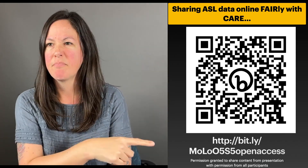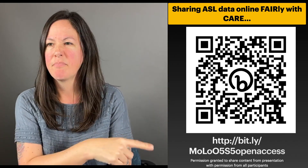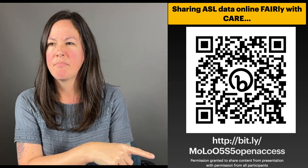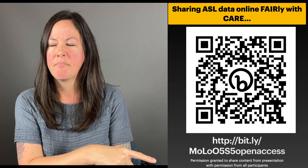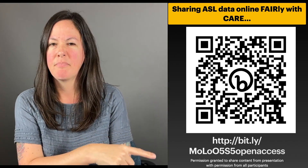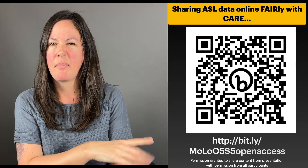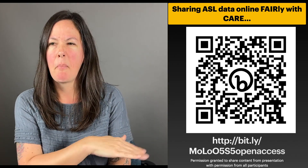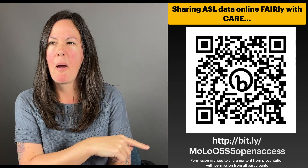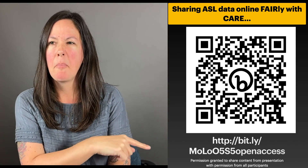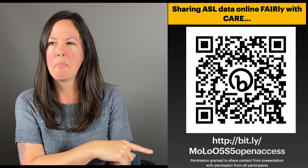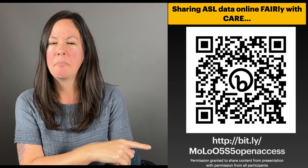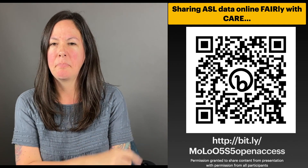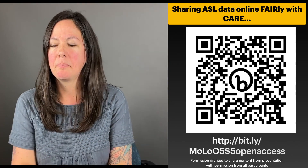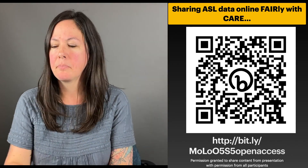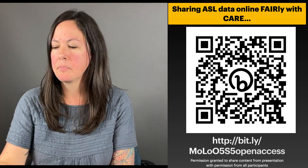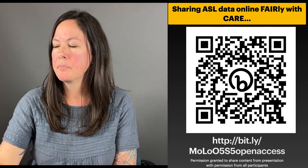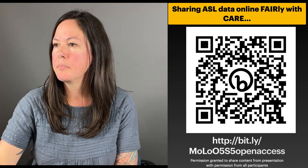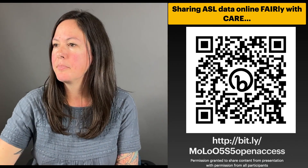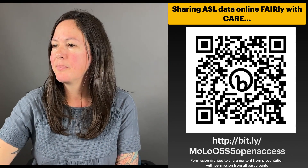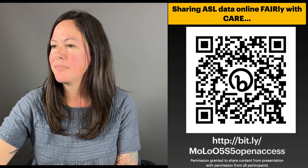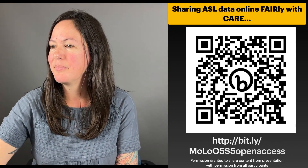I've gotten permission from all of them.